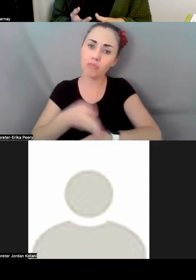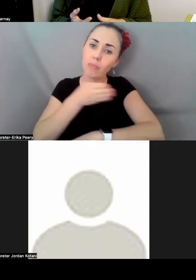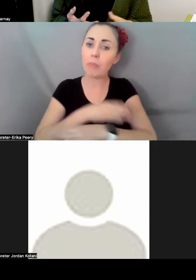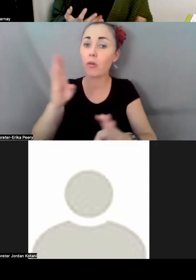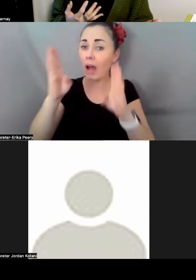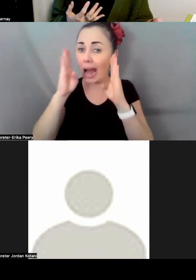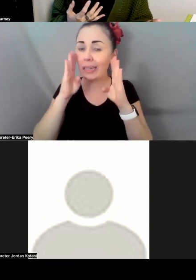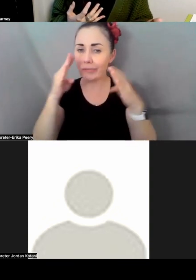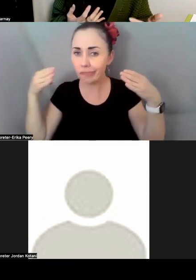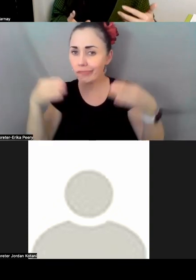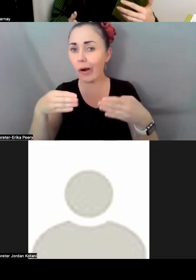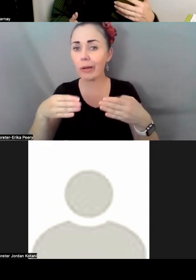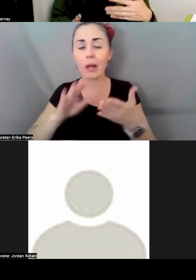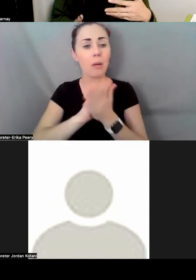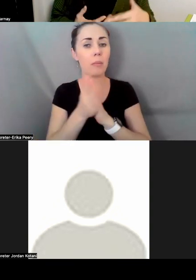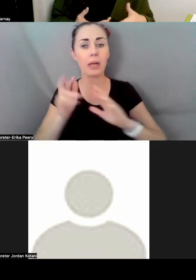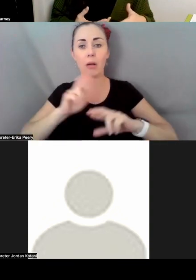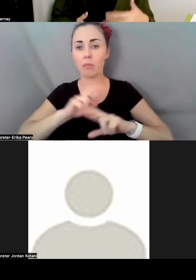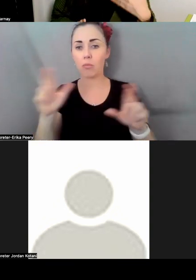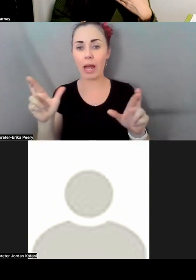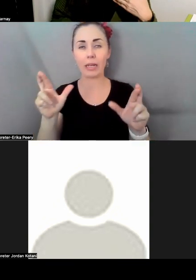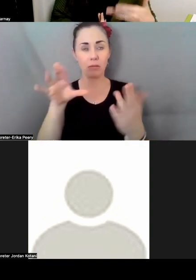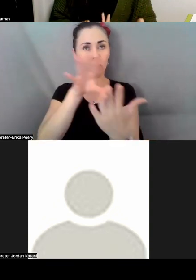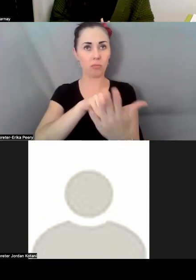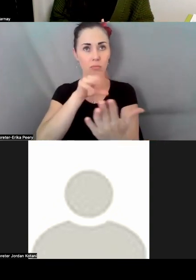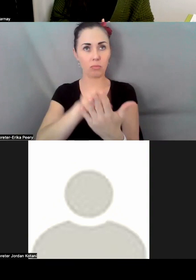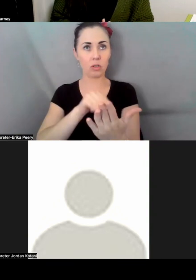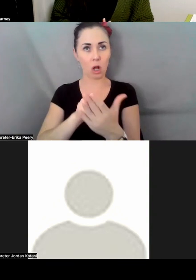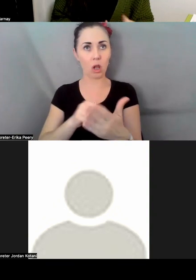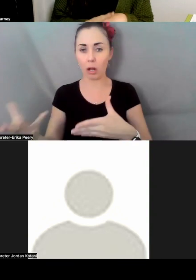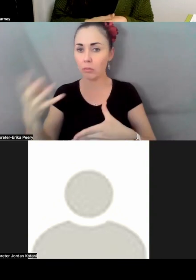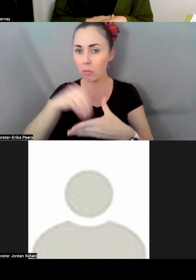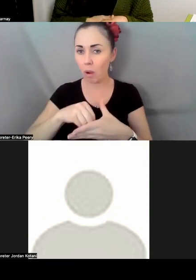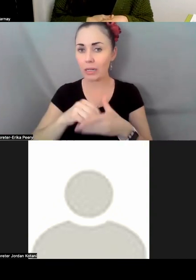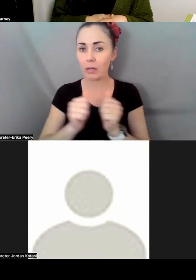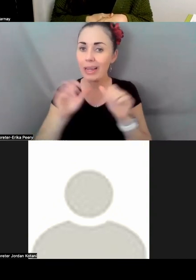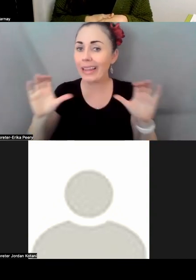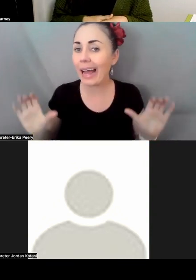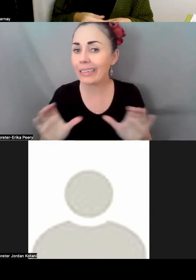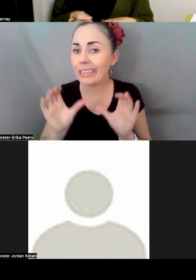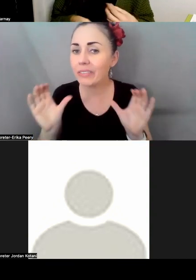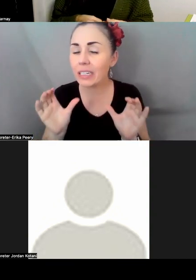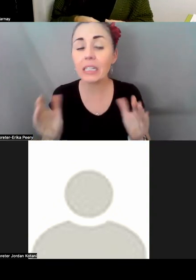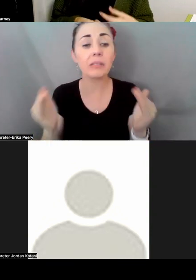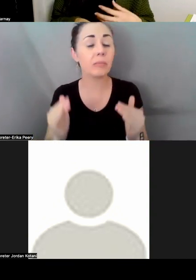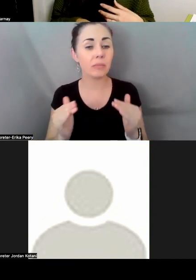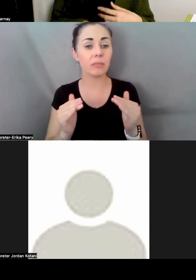to prepare them for learning, for participation in activities, can help them tackle all the balances